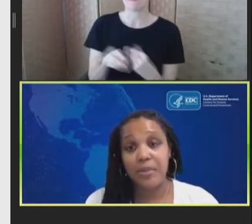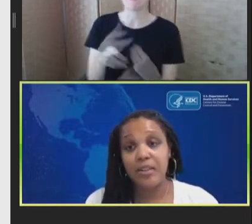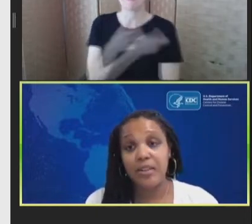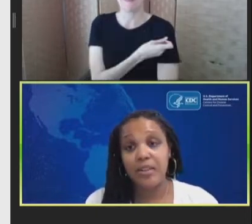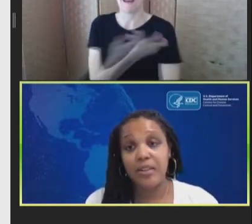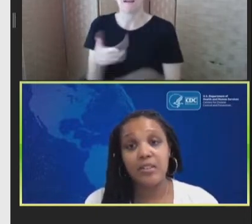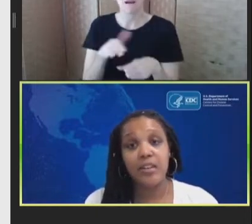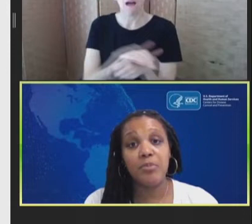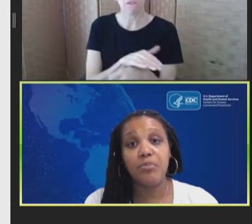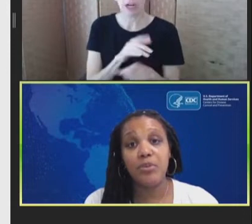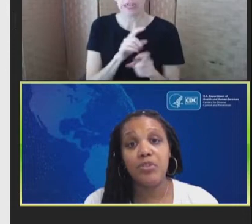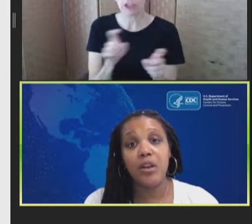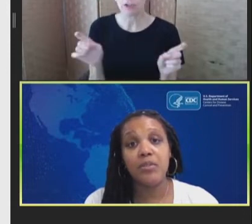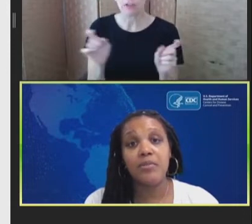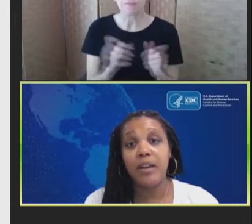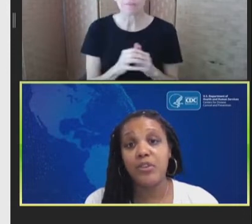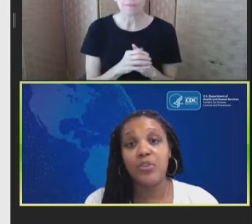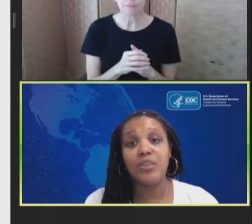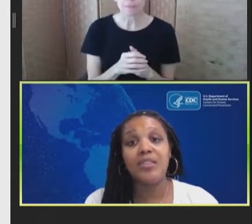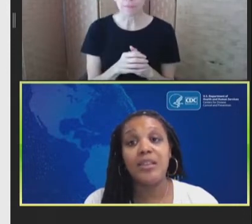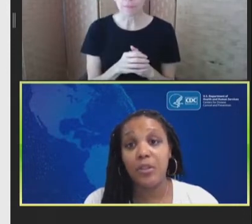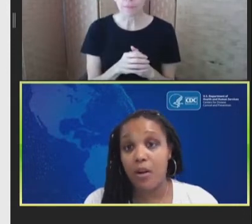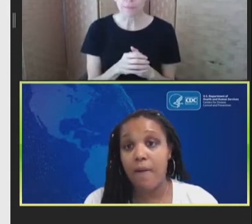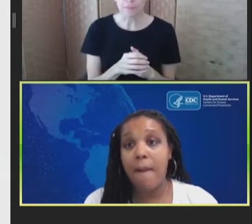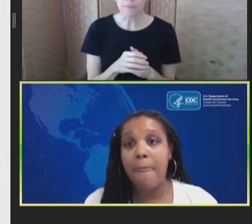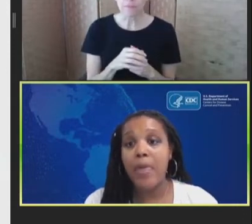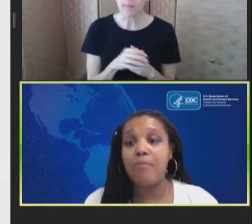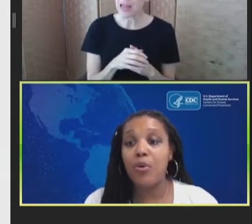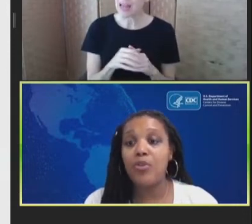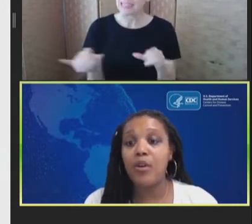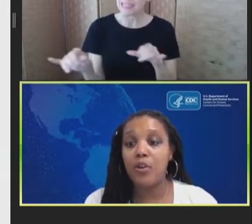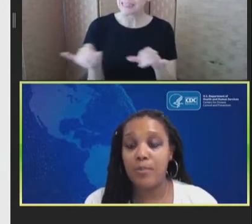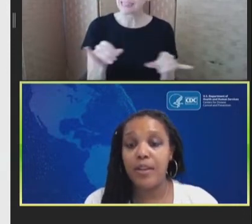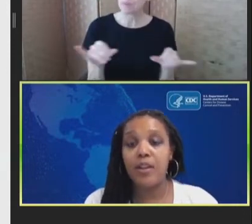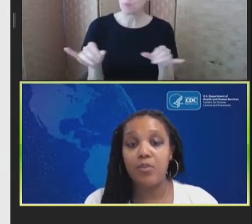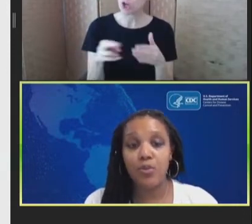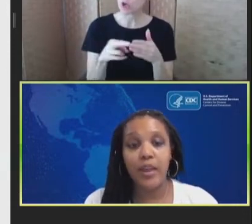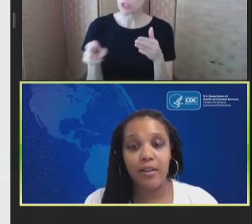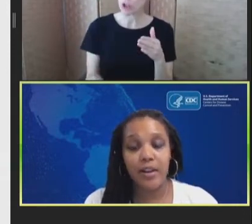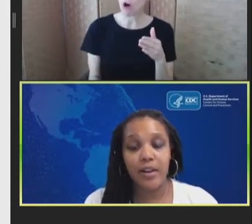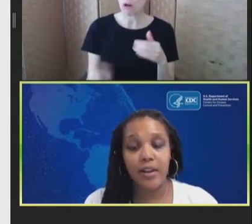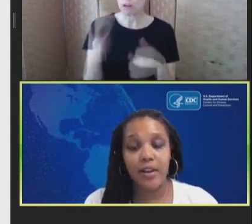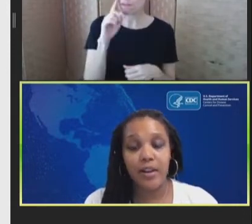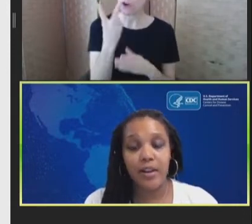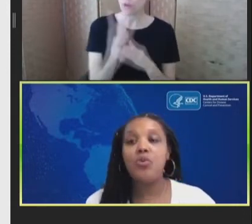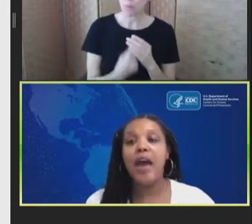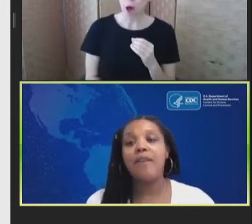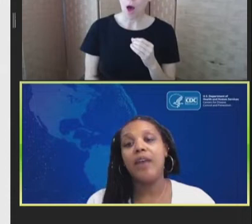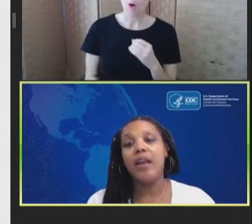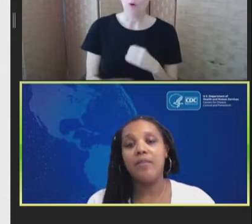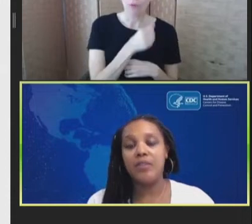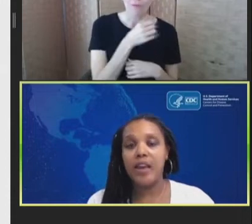primary coverage, but booster coverage was similar in both urban and rural areas. You have kind of